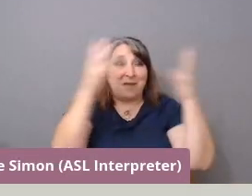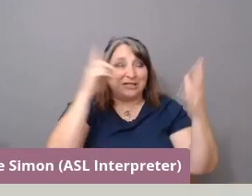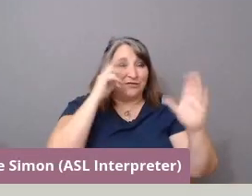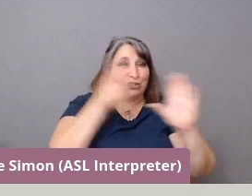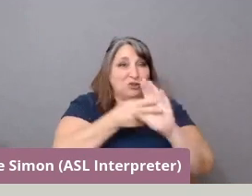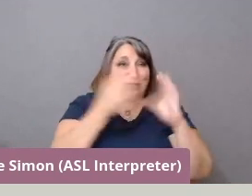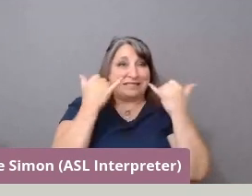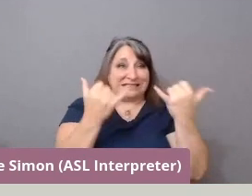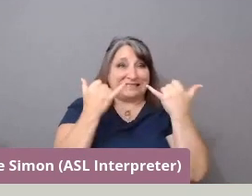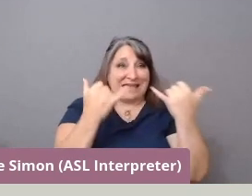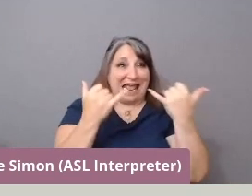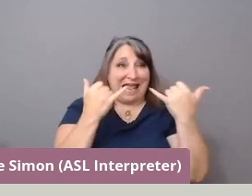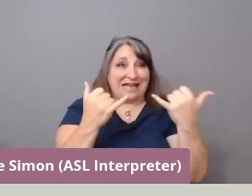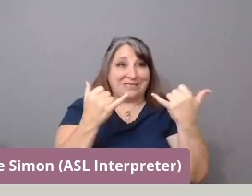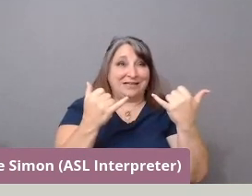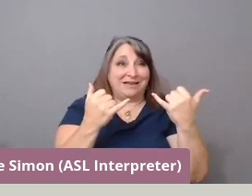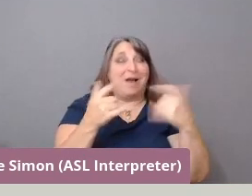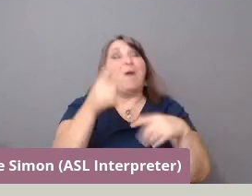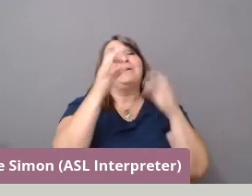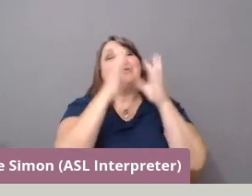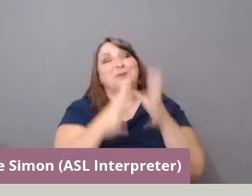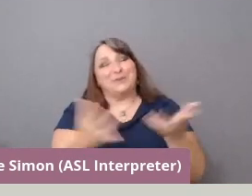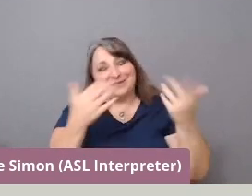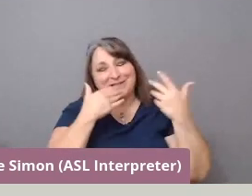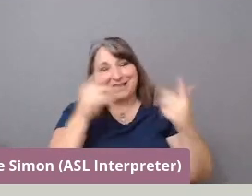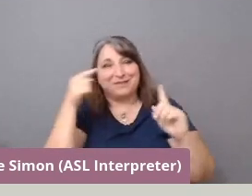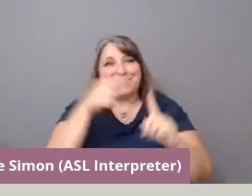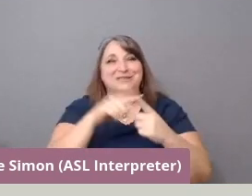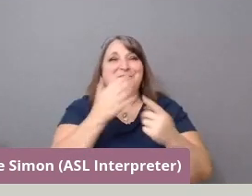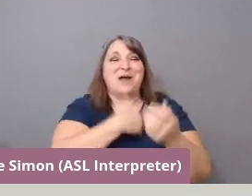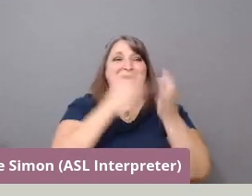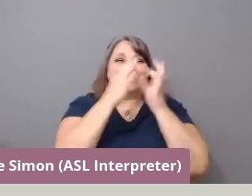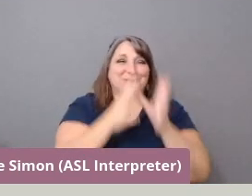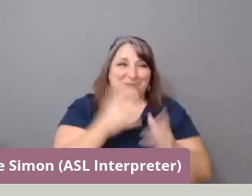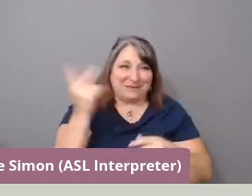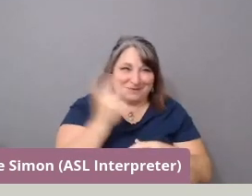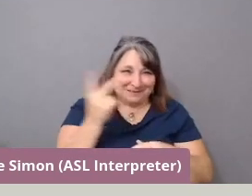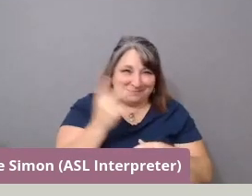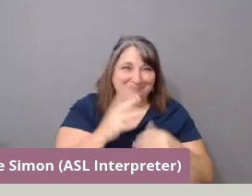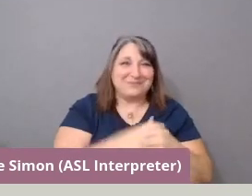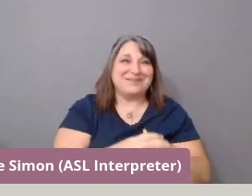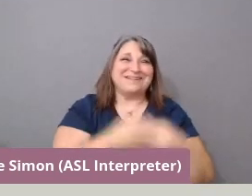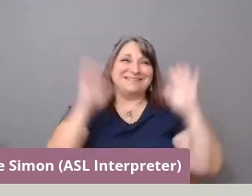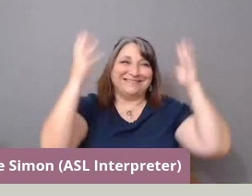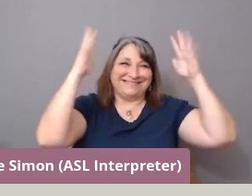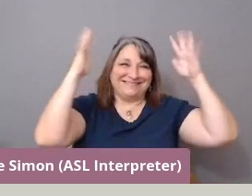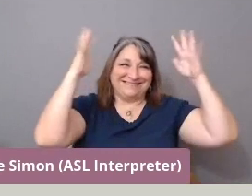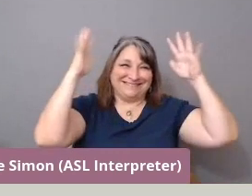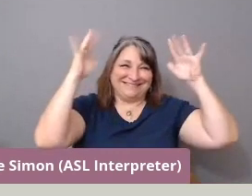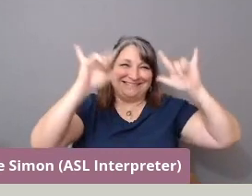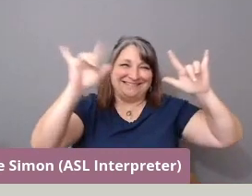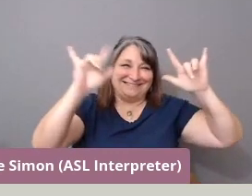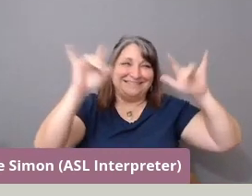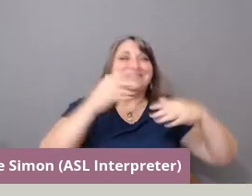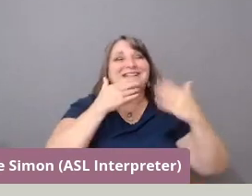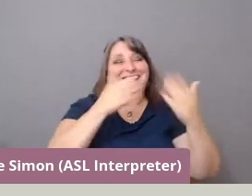And our interpreters-- thank you, especially, to our interpreter as well. Yeah, thank you so much to Hope,